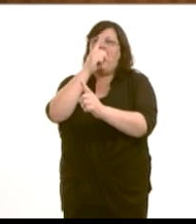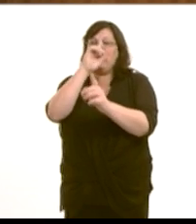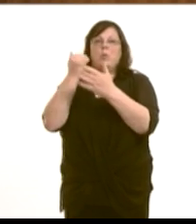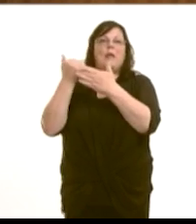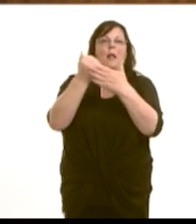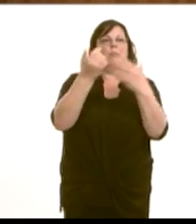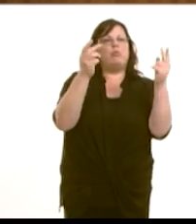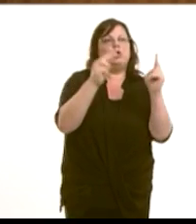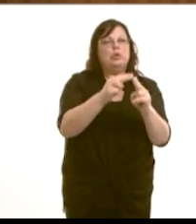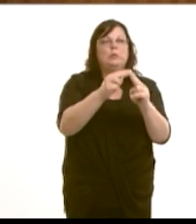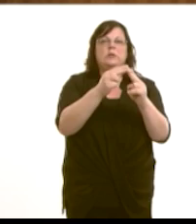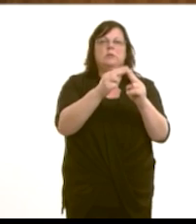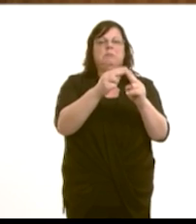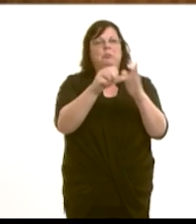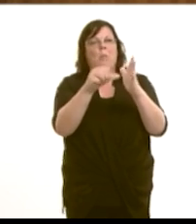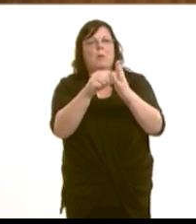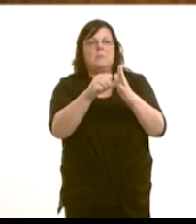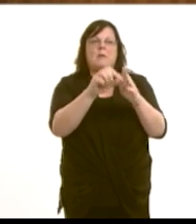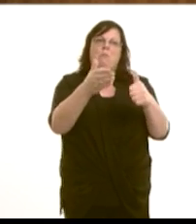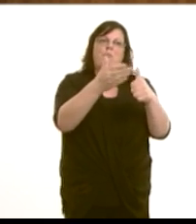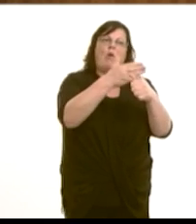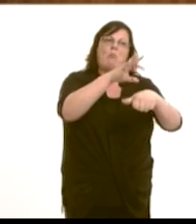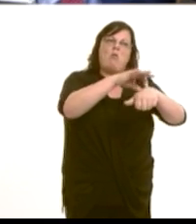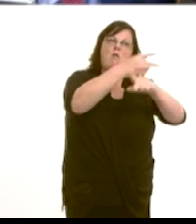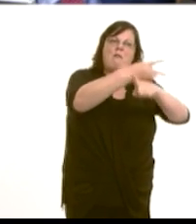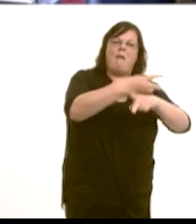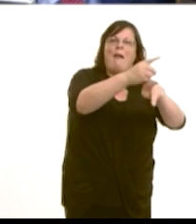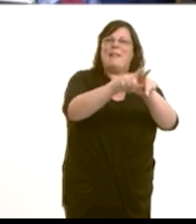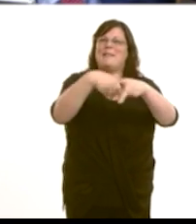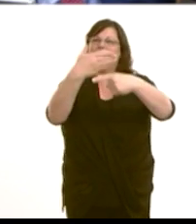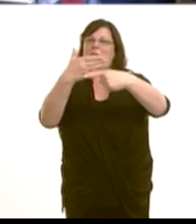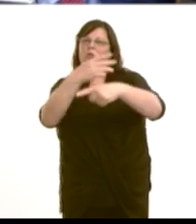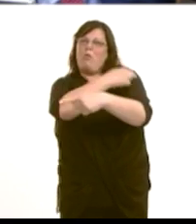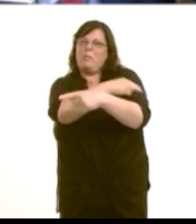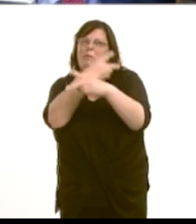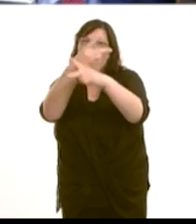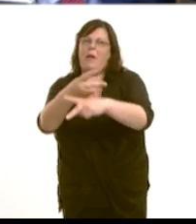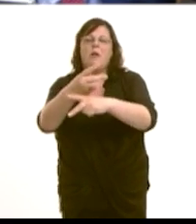Carwyn Jones: This does happen, of course, in many parts of Wales, particularly in parts of rural Wales.